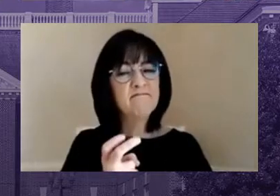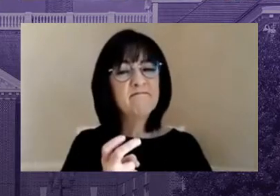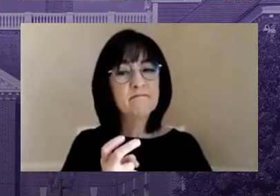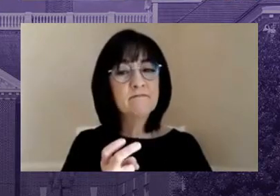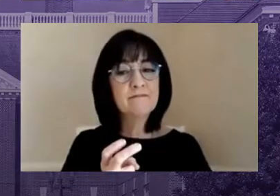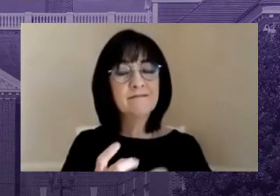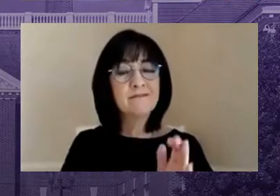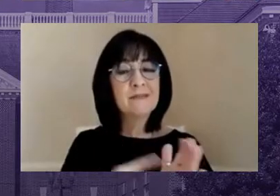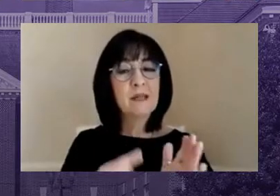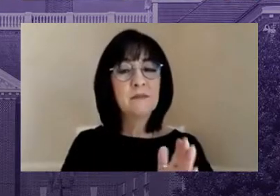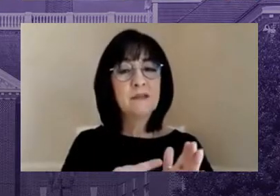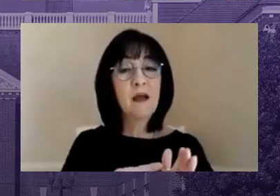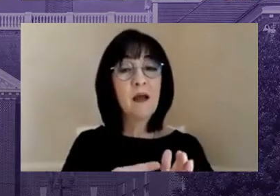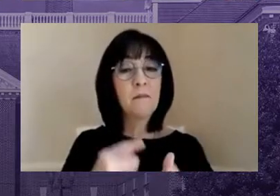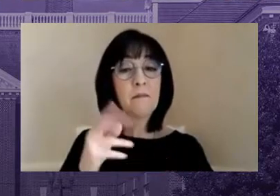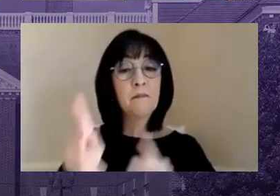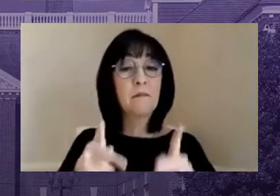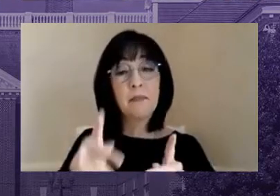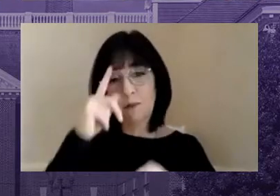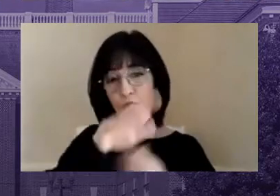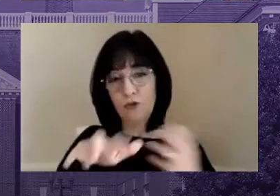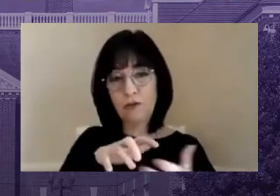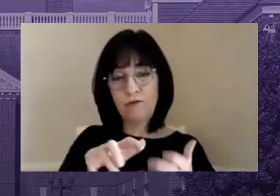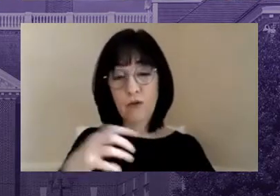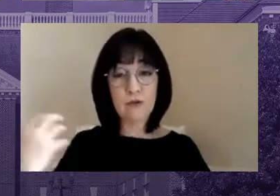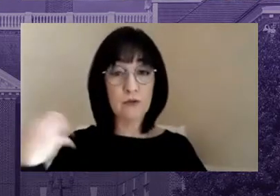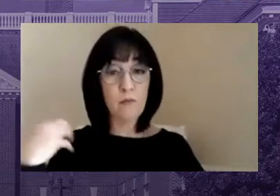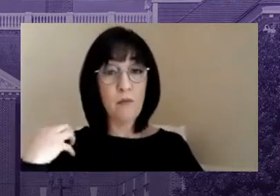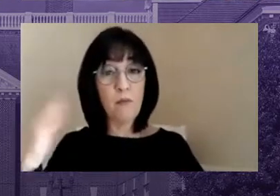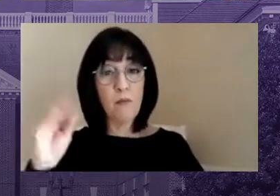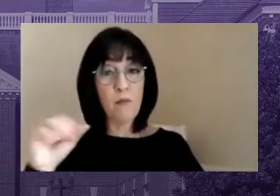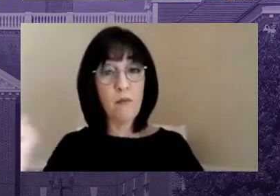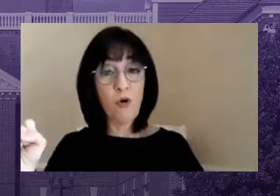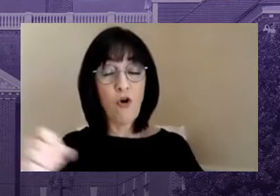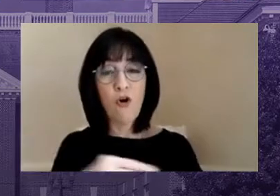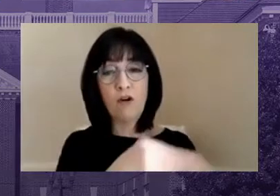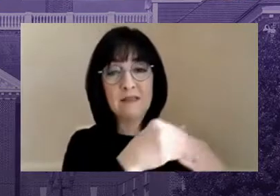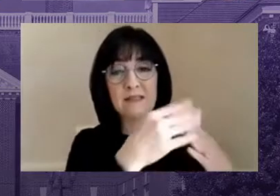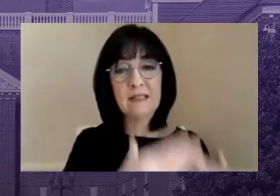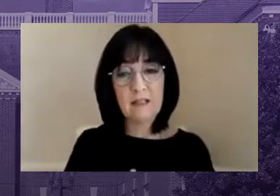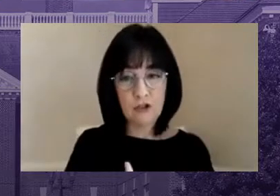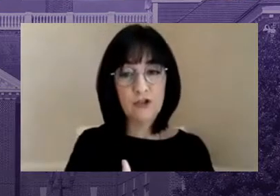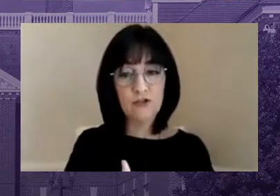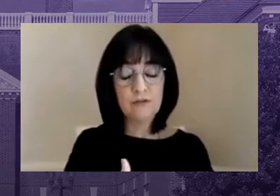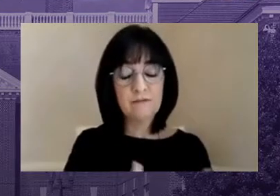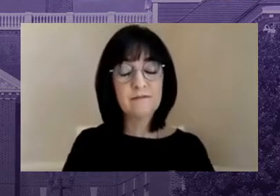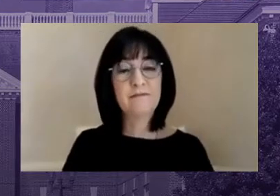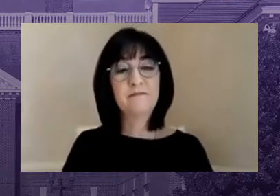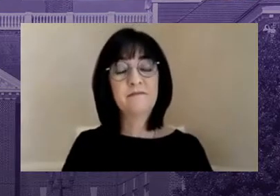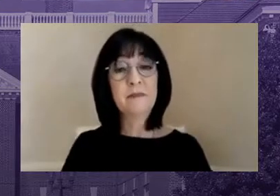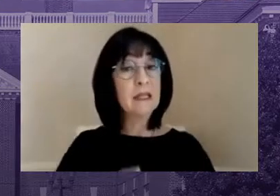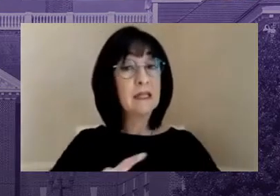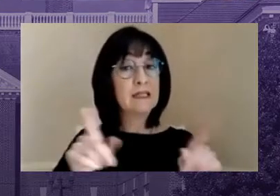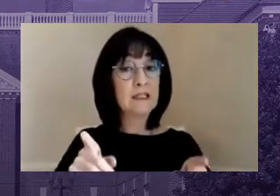leader mixed up. What sets a good leader apart from a boss and other leaders is how they inspire